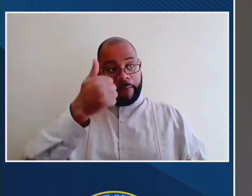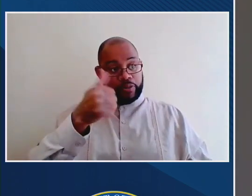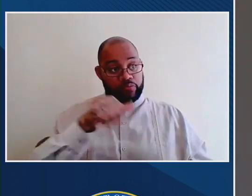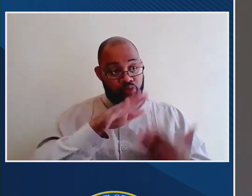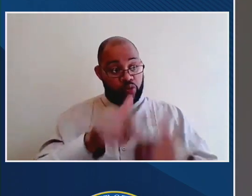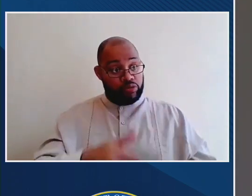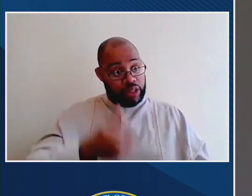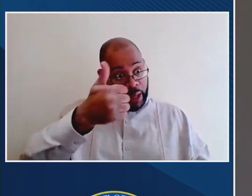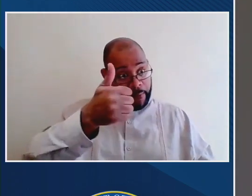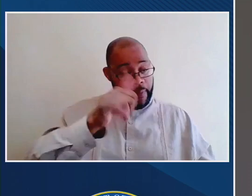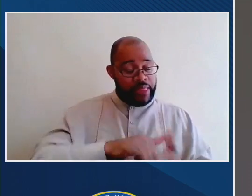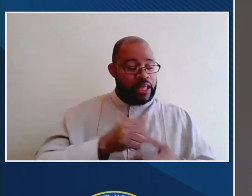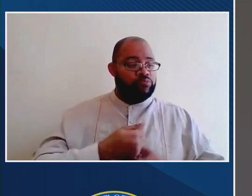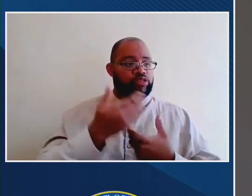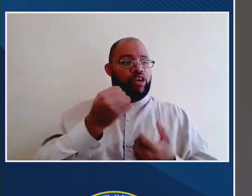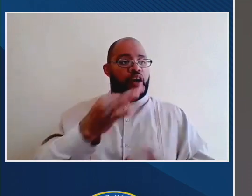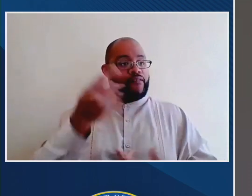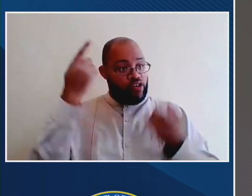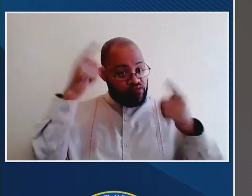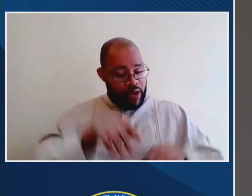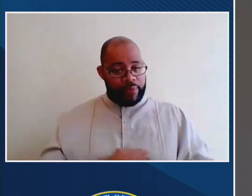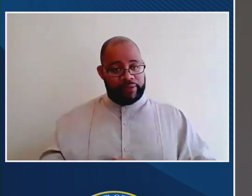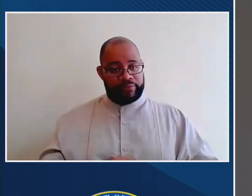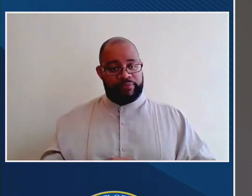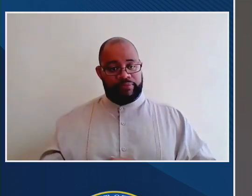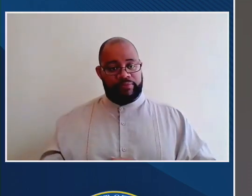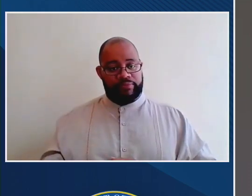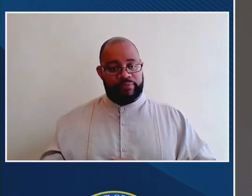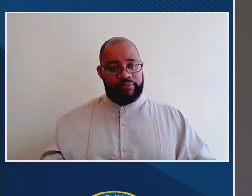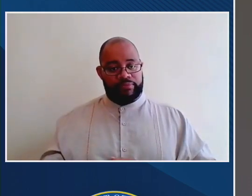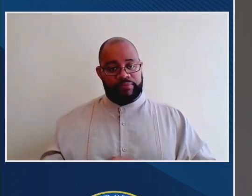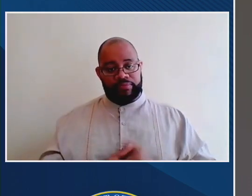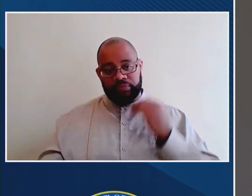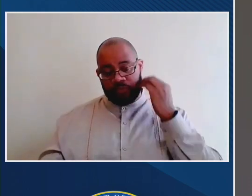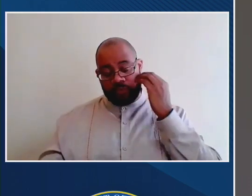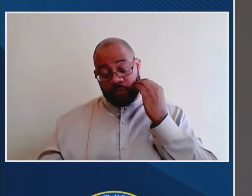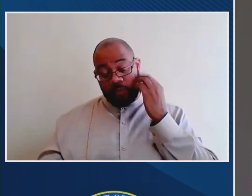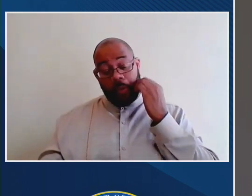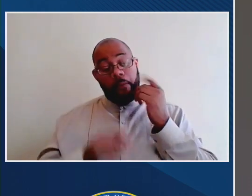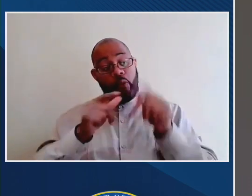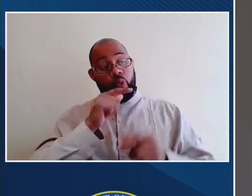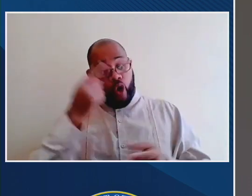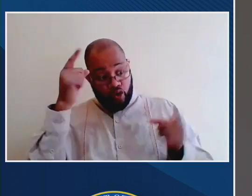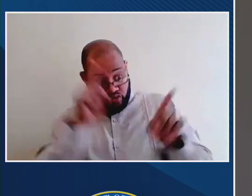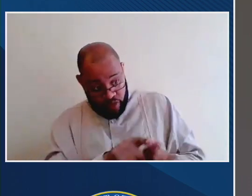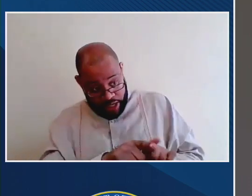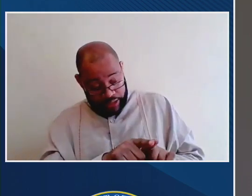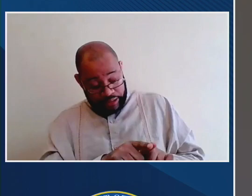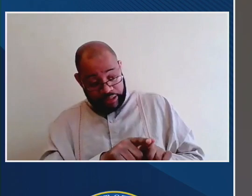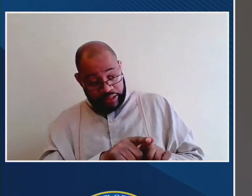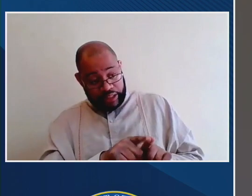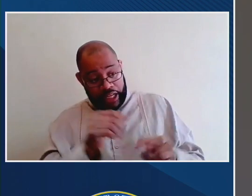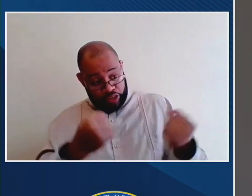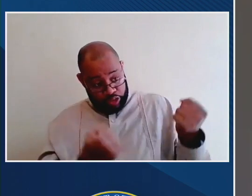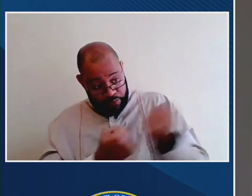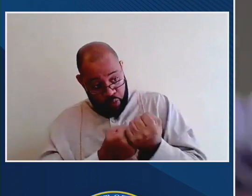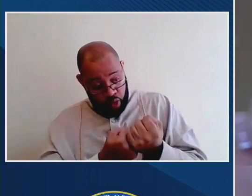agreement by one who agrees with and is in support of the proposal at hand.